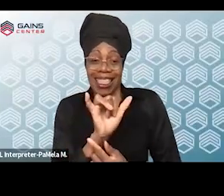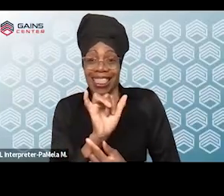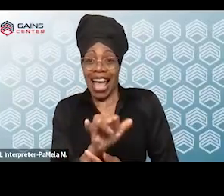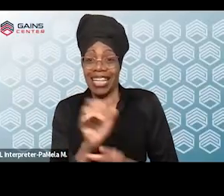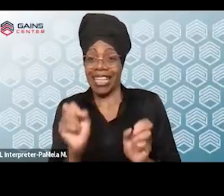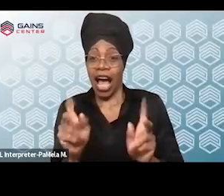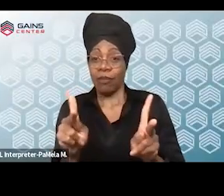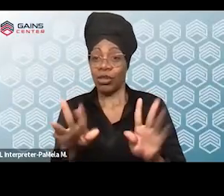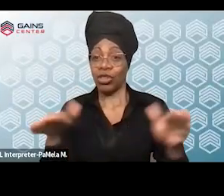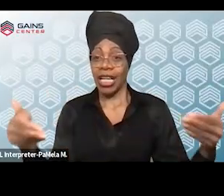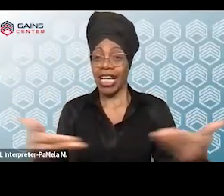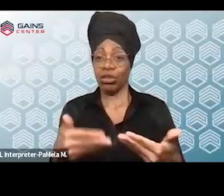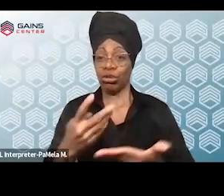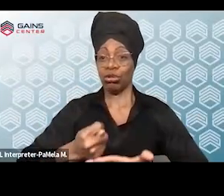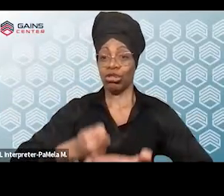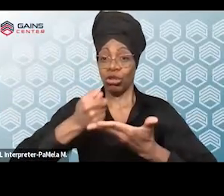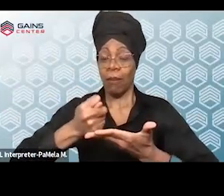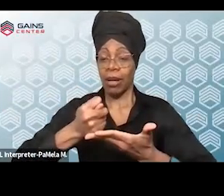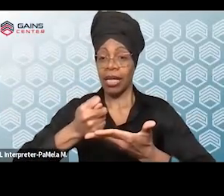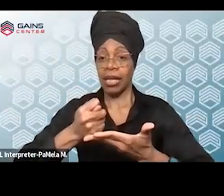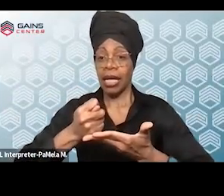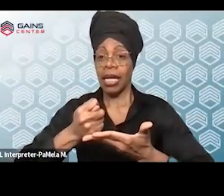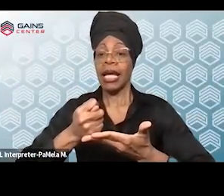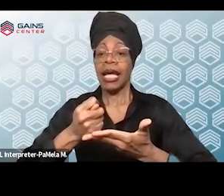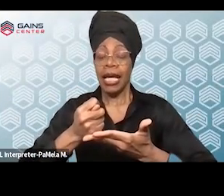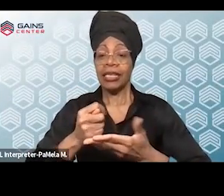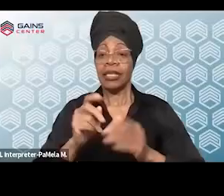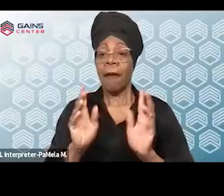It is a perfect opportunity to do EMDR, as an example,